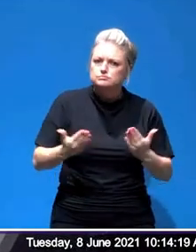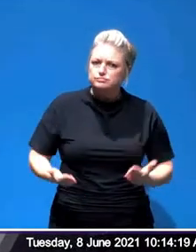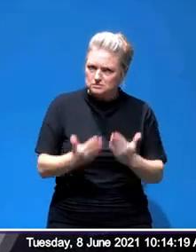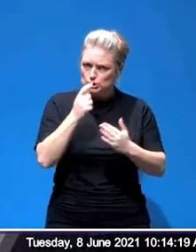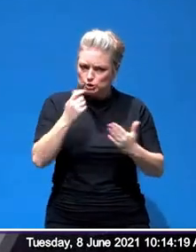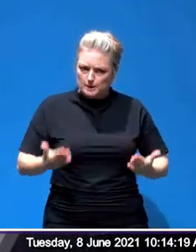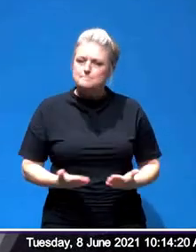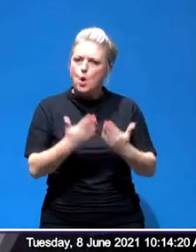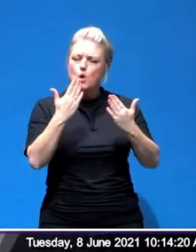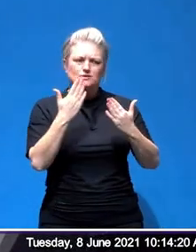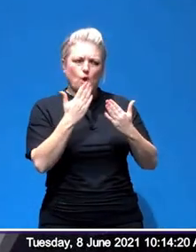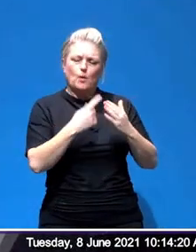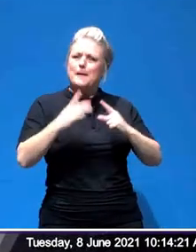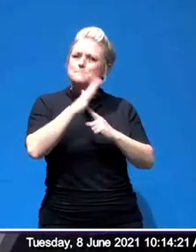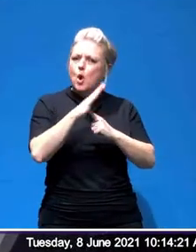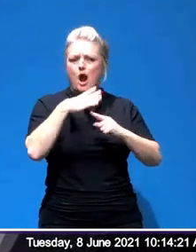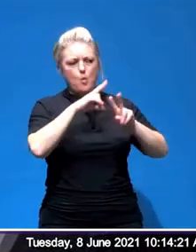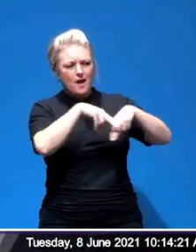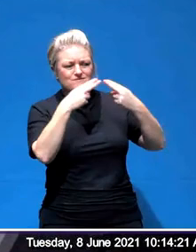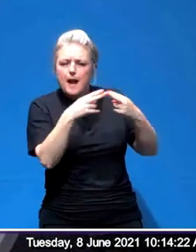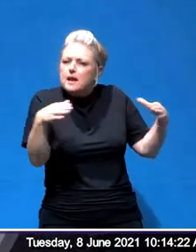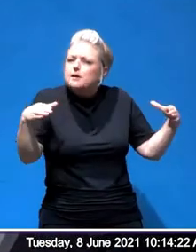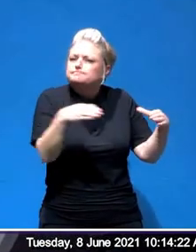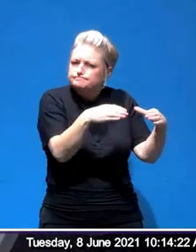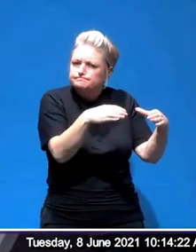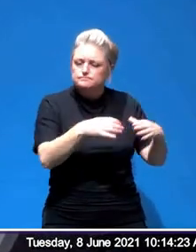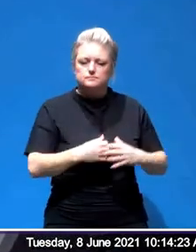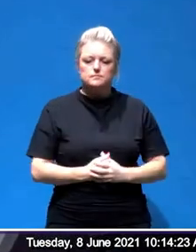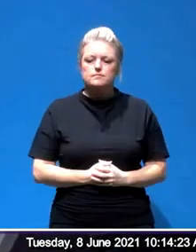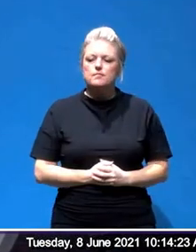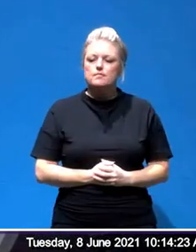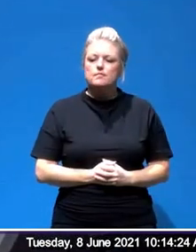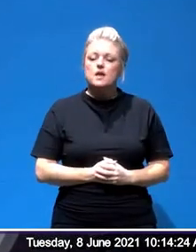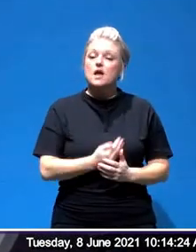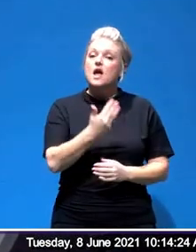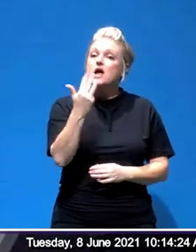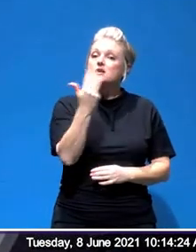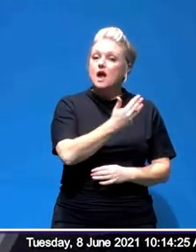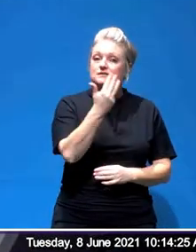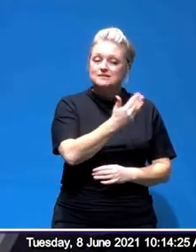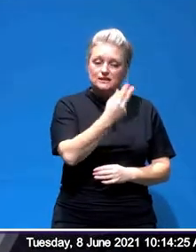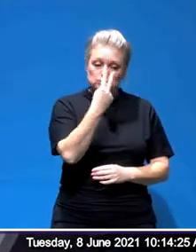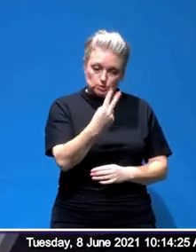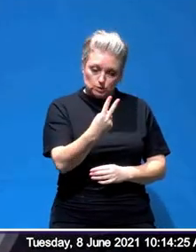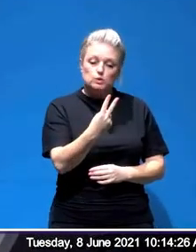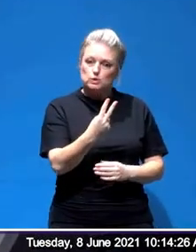In mid-1992, when I was in the latter part of my pregnancy with the twins,